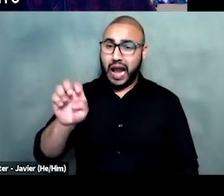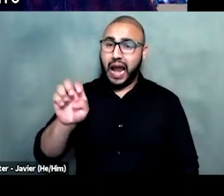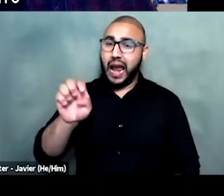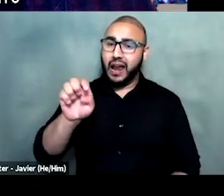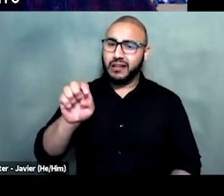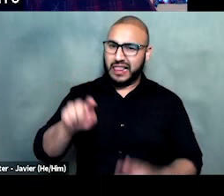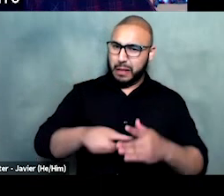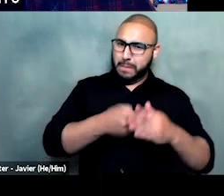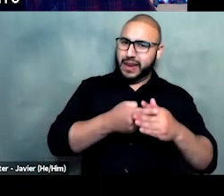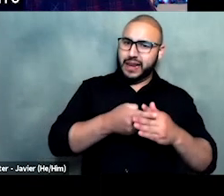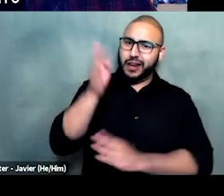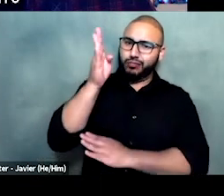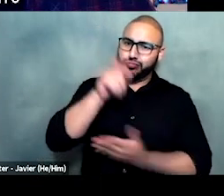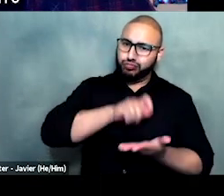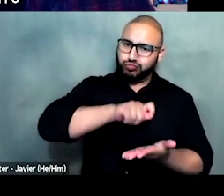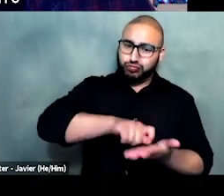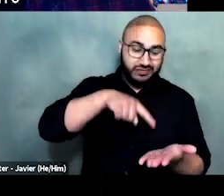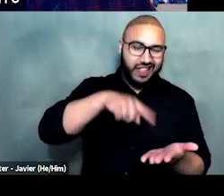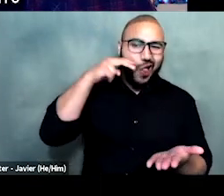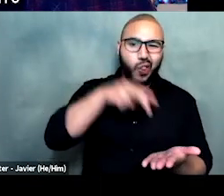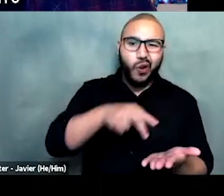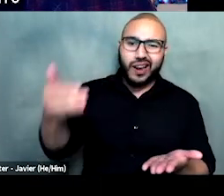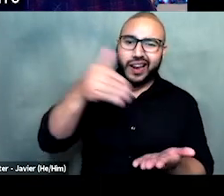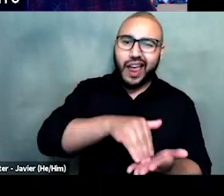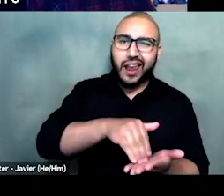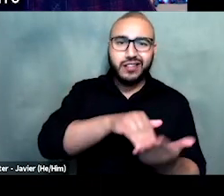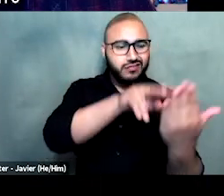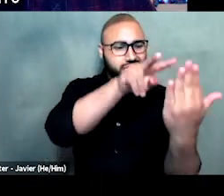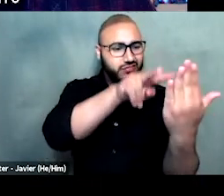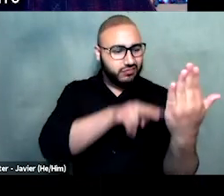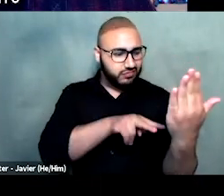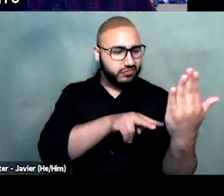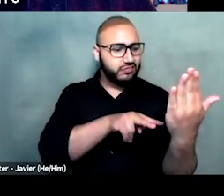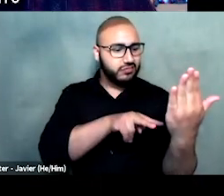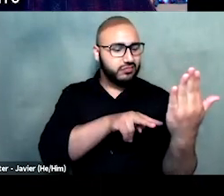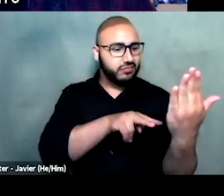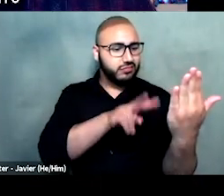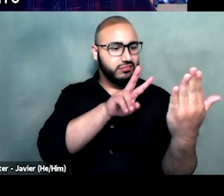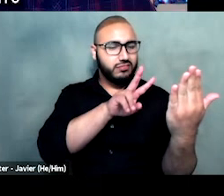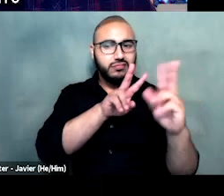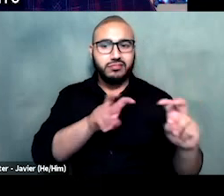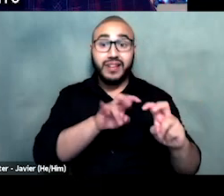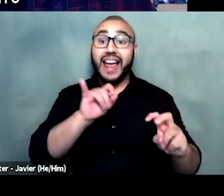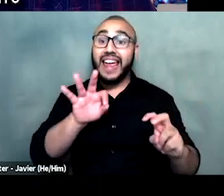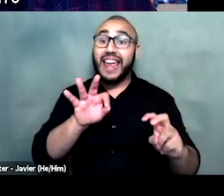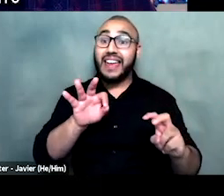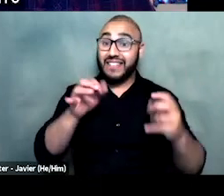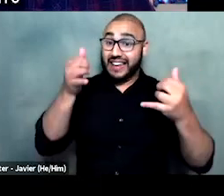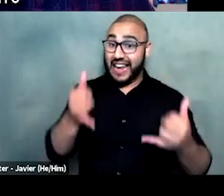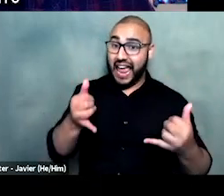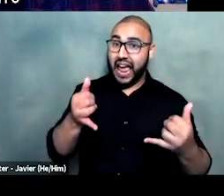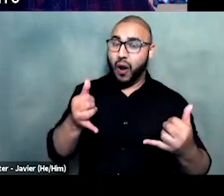a look at that that reflection. That free write. And and look at what you wrote. And I